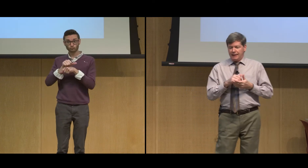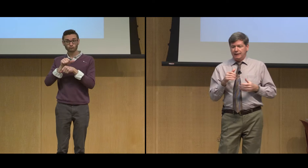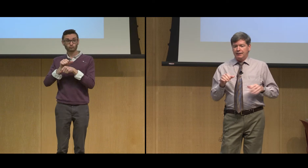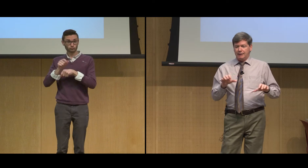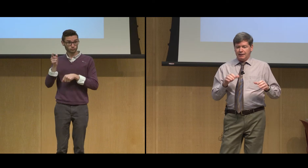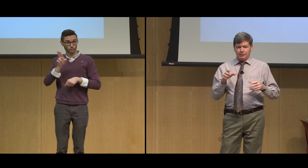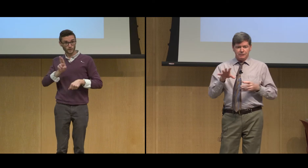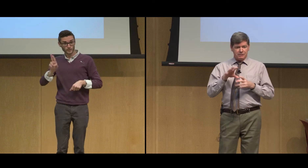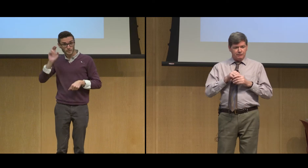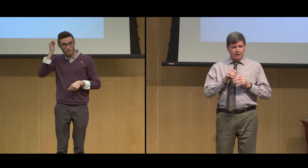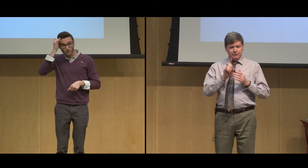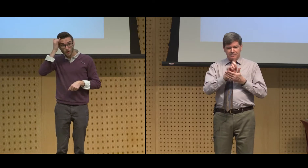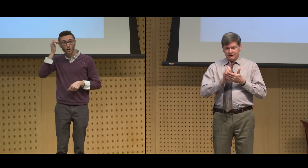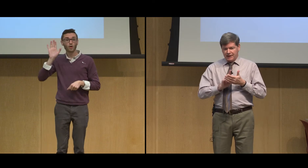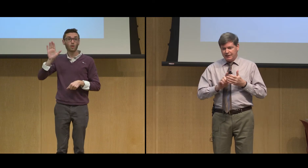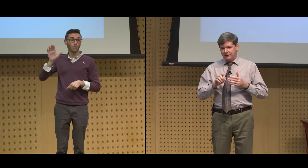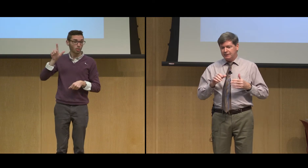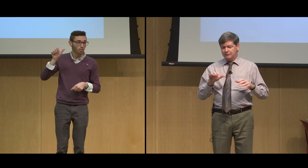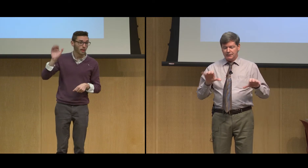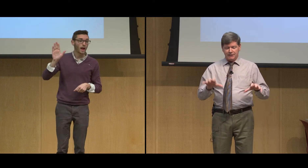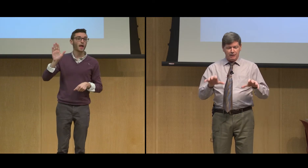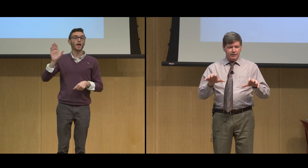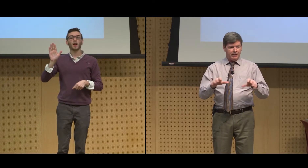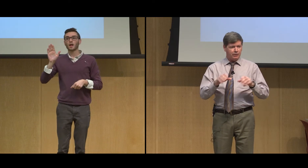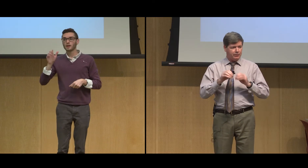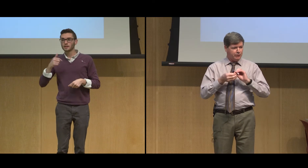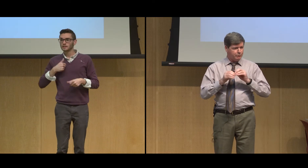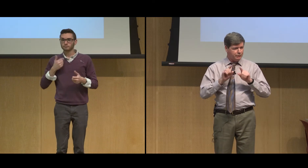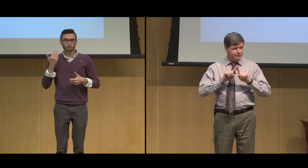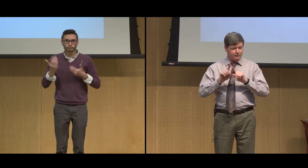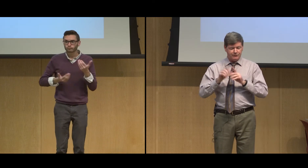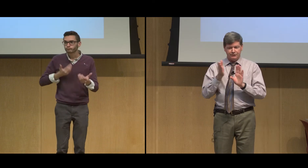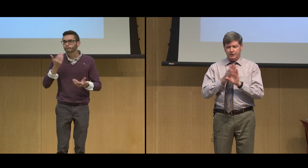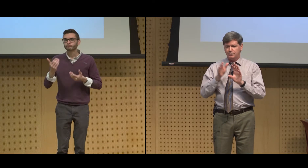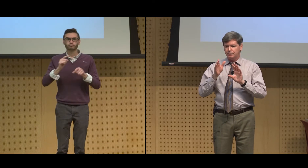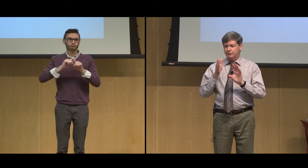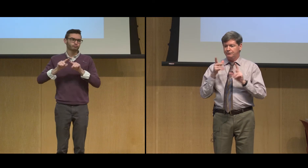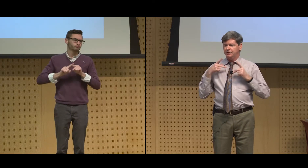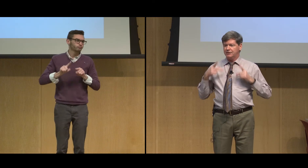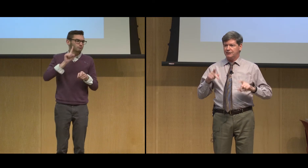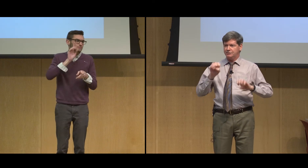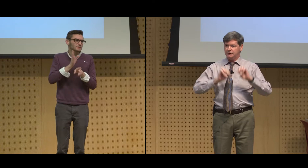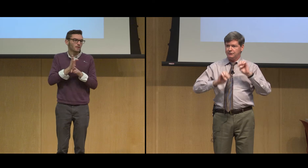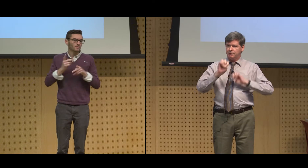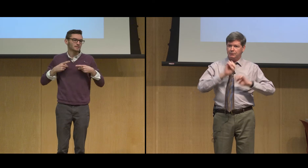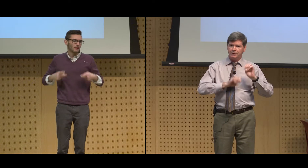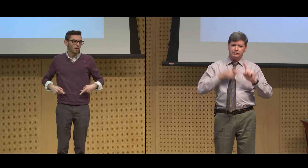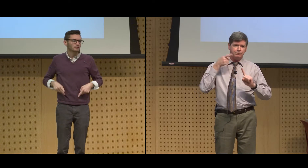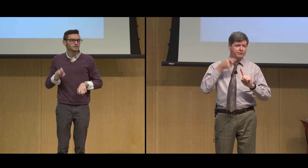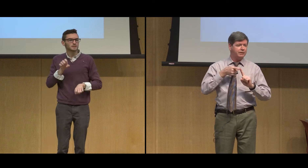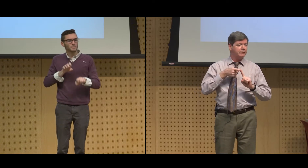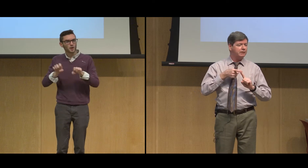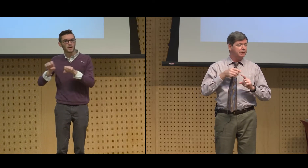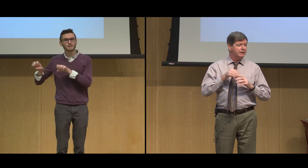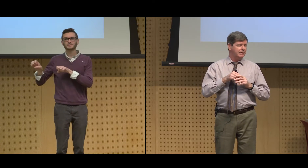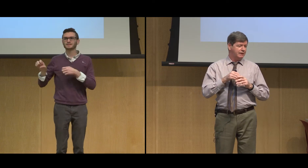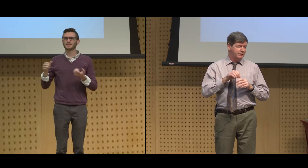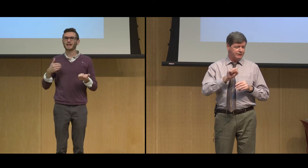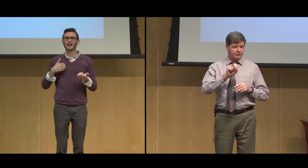Um, so, I started doing that, and I was involved in designing and carrying out a number of different psychophysiology experiments,